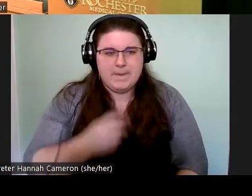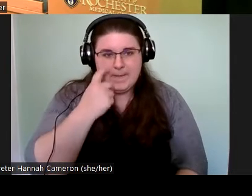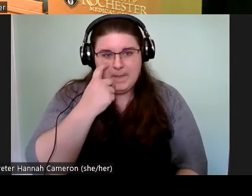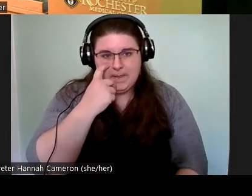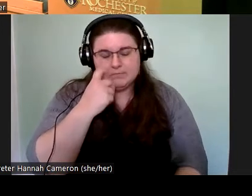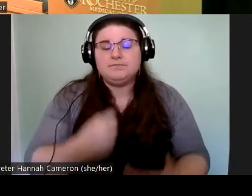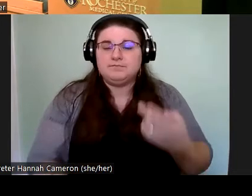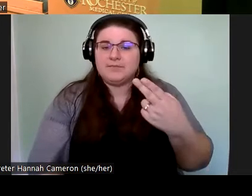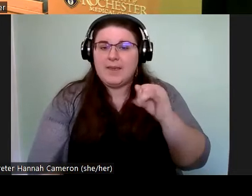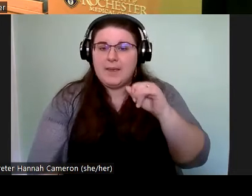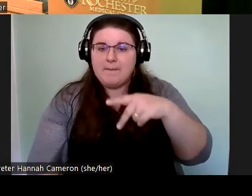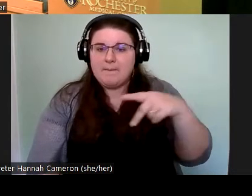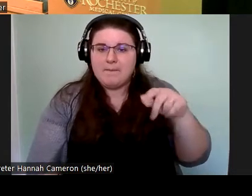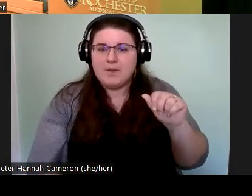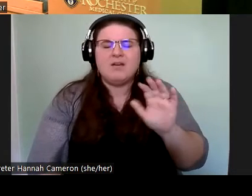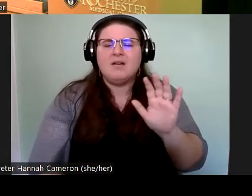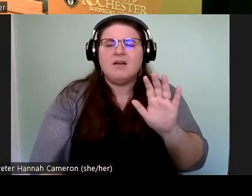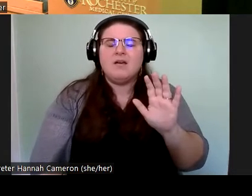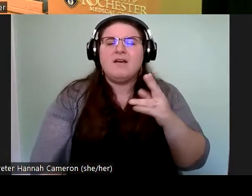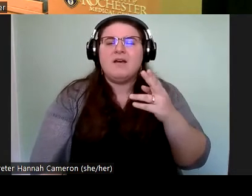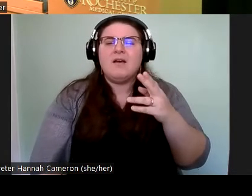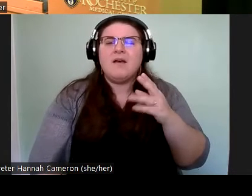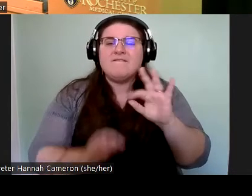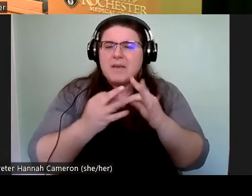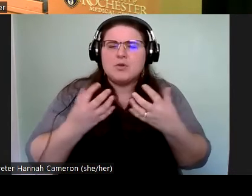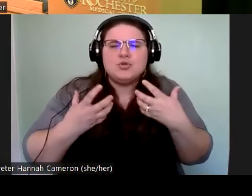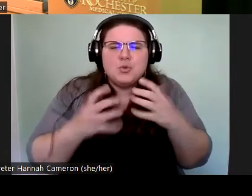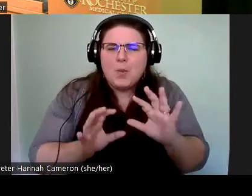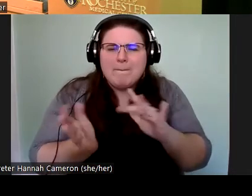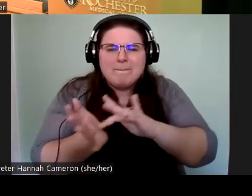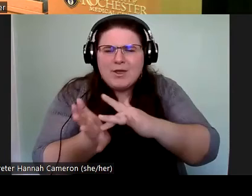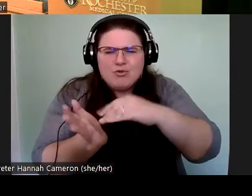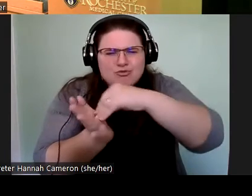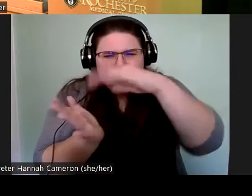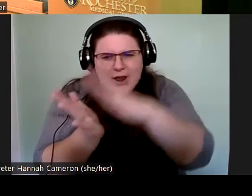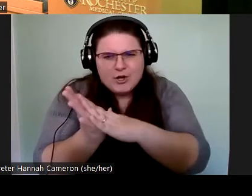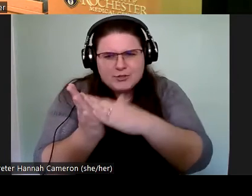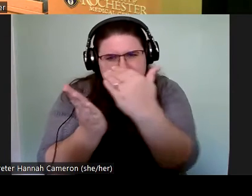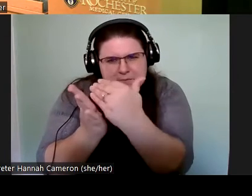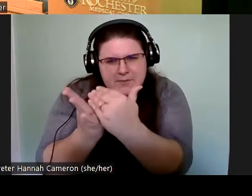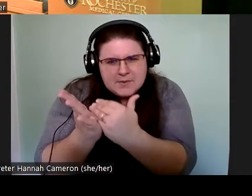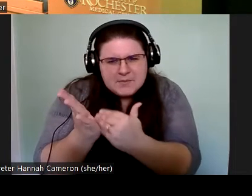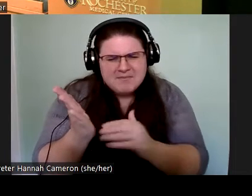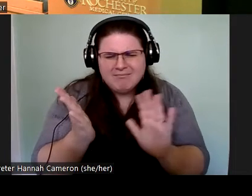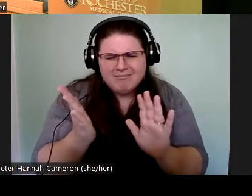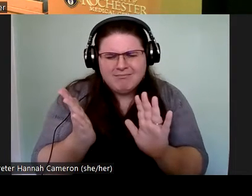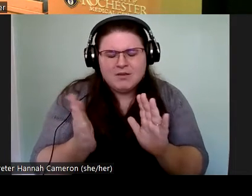families do not want the medical records okay what they want to know is like how to help them um they